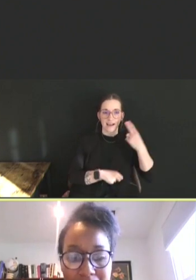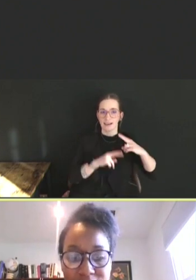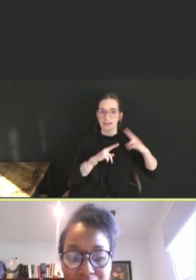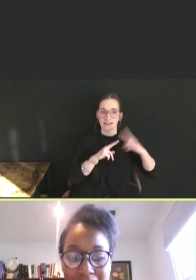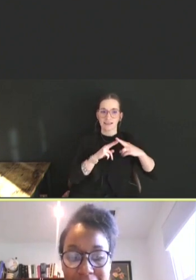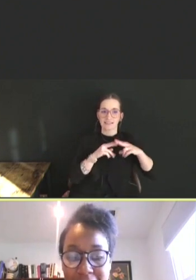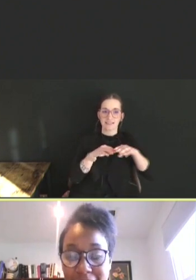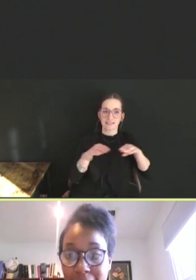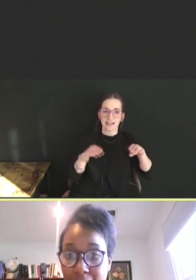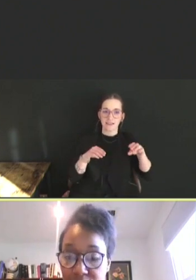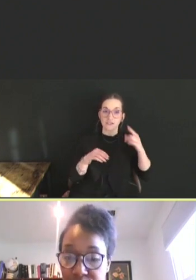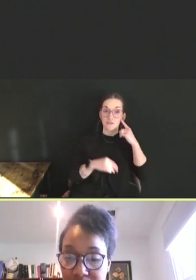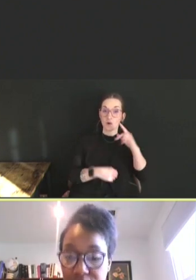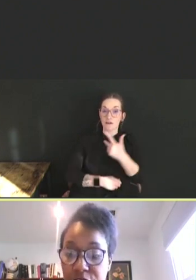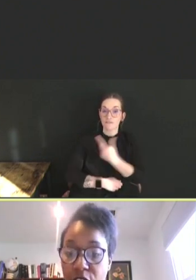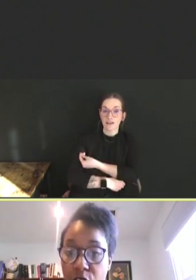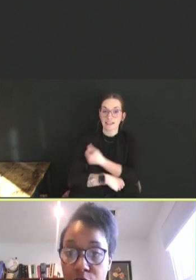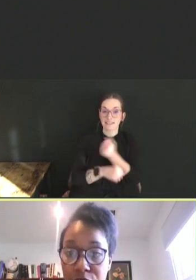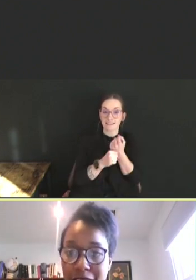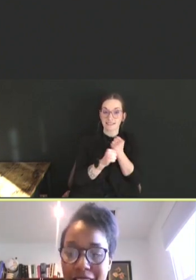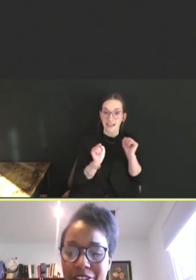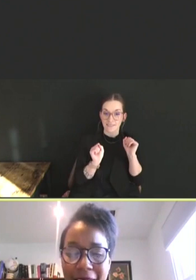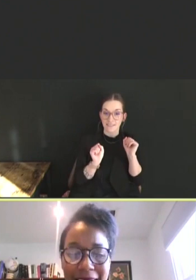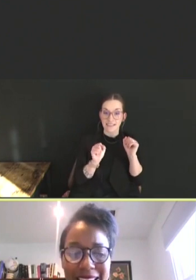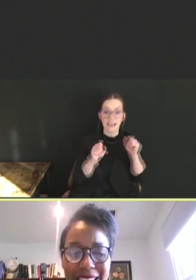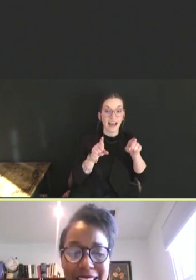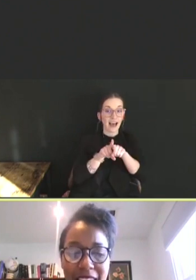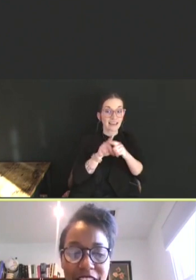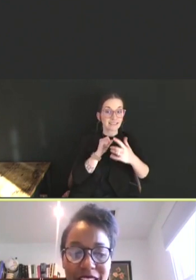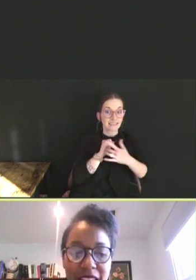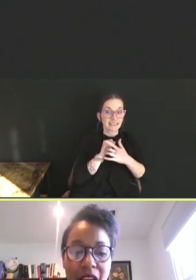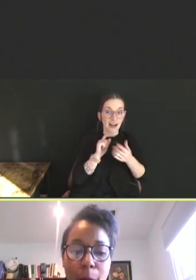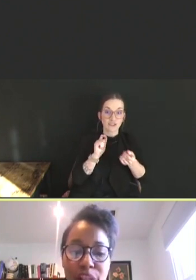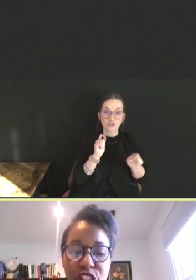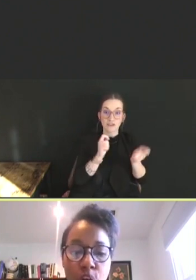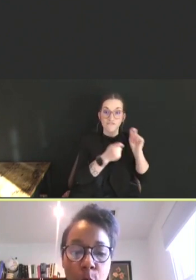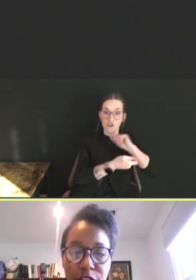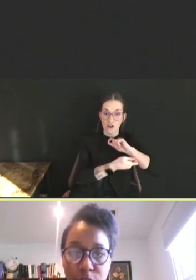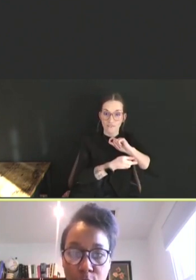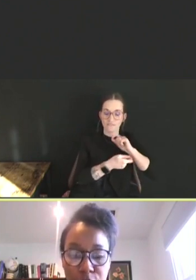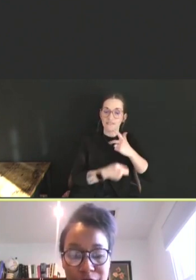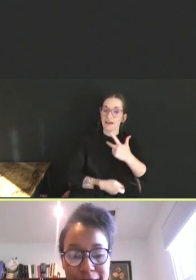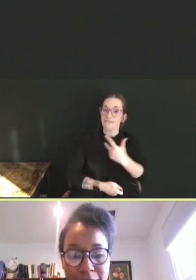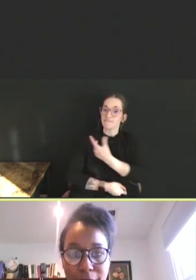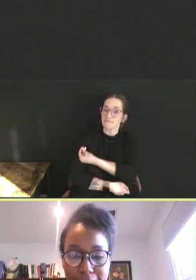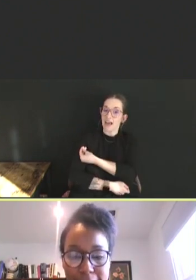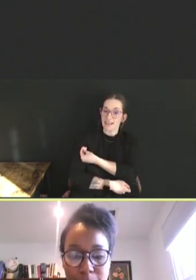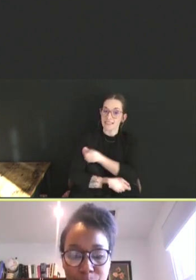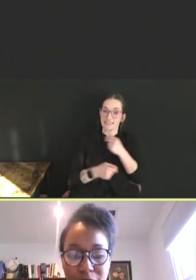As vaccines technologies evolves, vaccine safety must co evolve to keep pace.